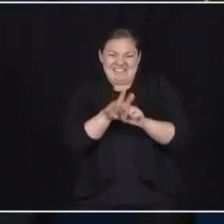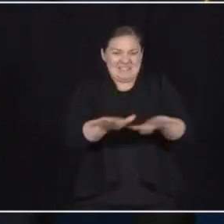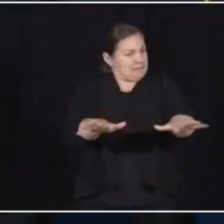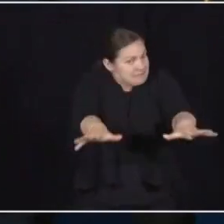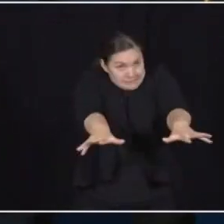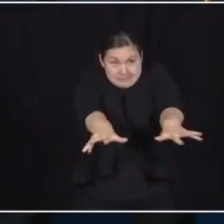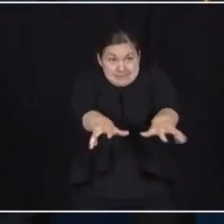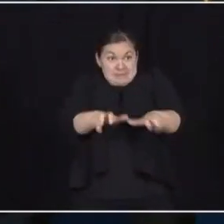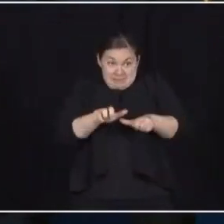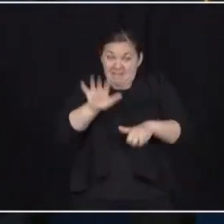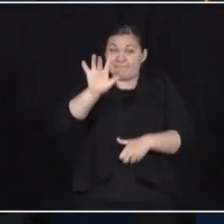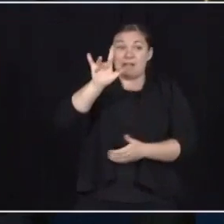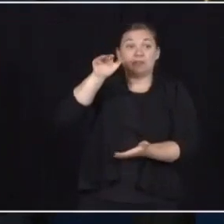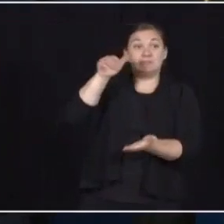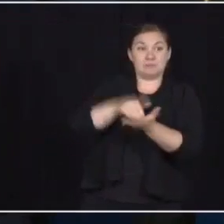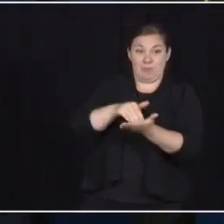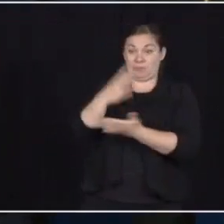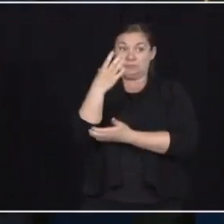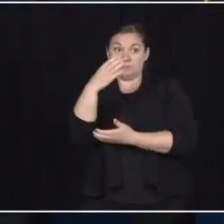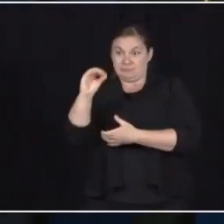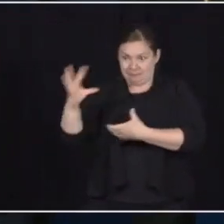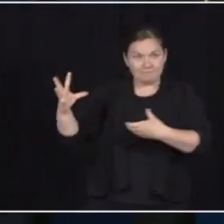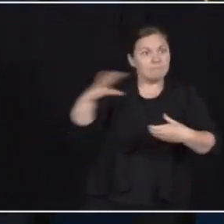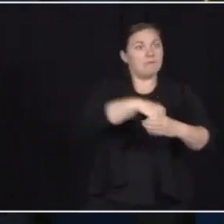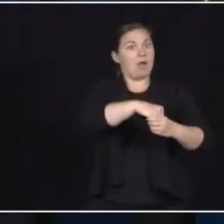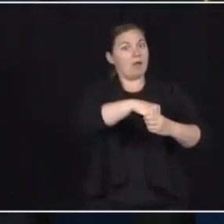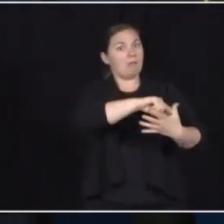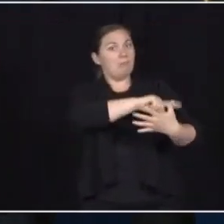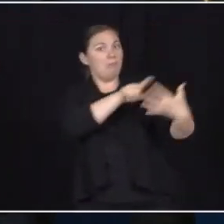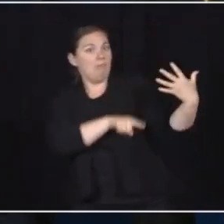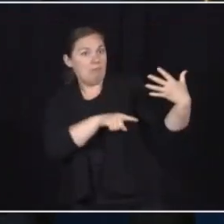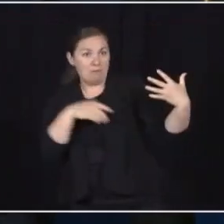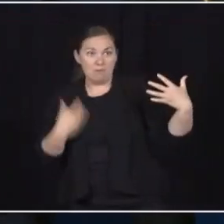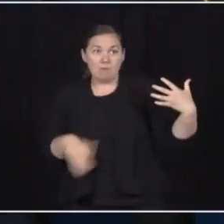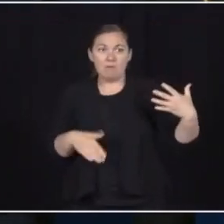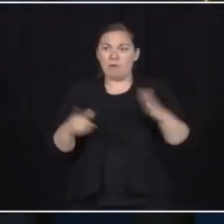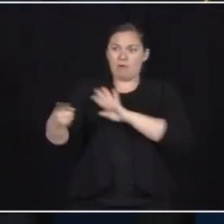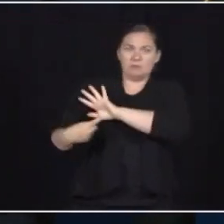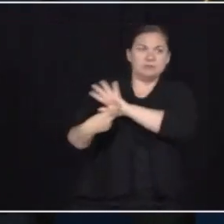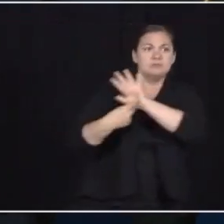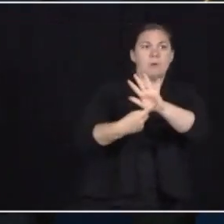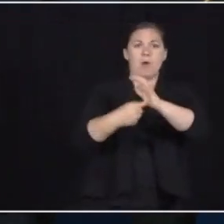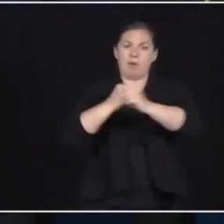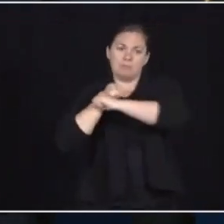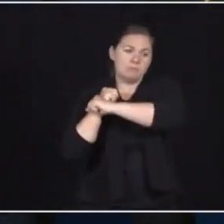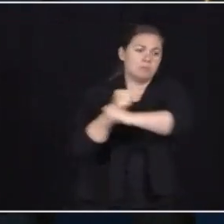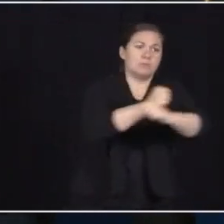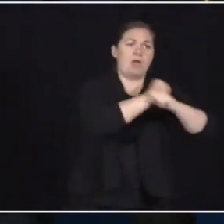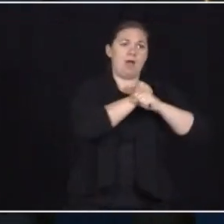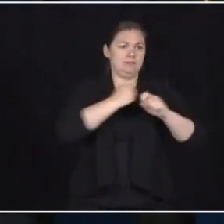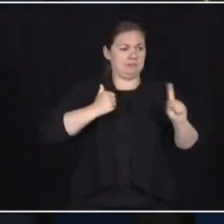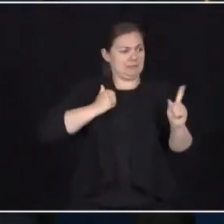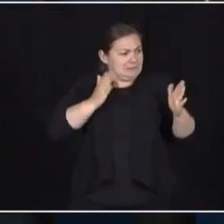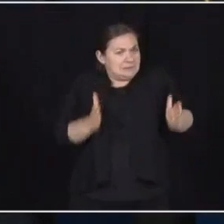100,000 companies are participating in this initiative to ensure that customers and staff are doing their part to protect Canadians help.